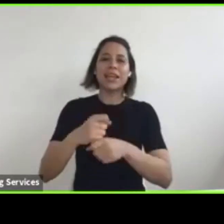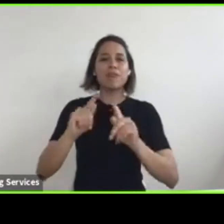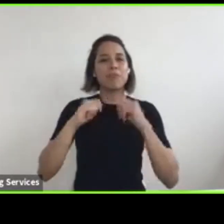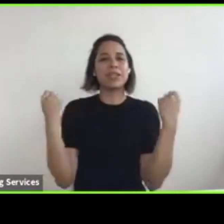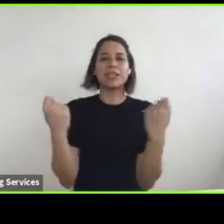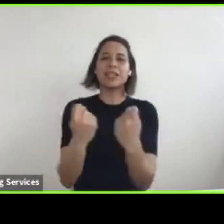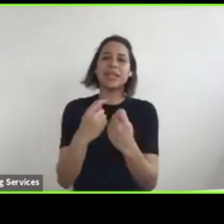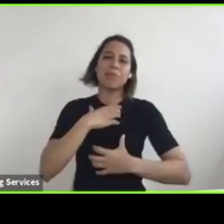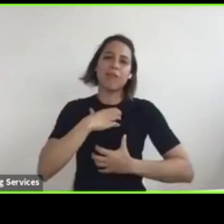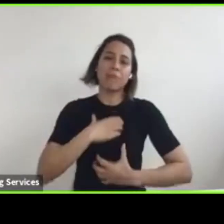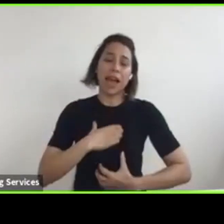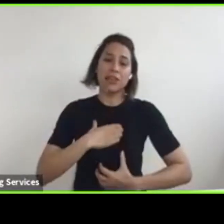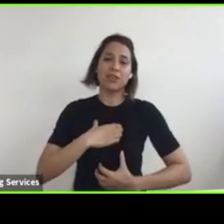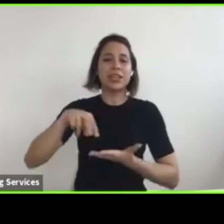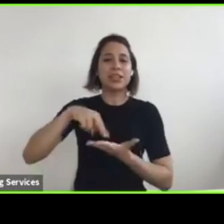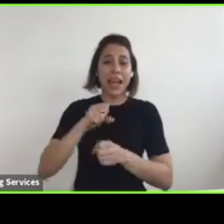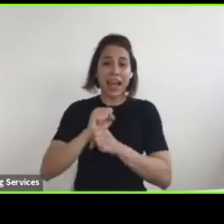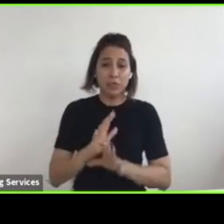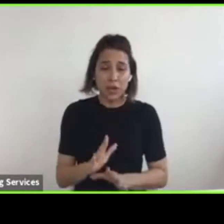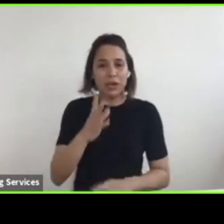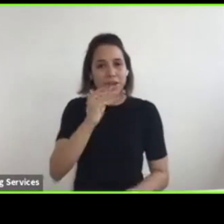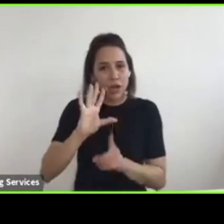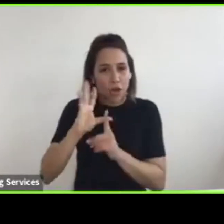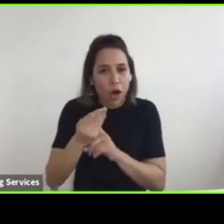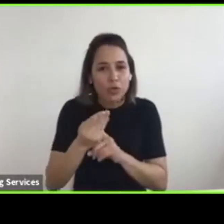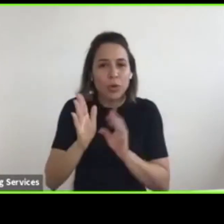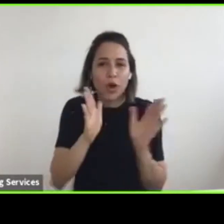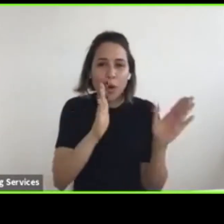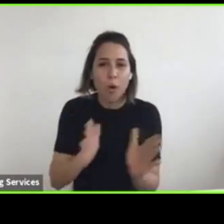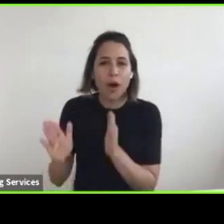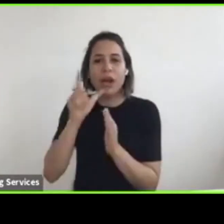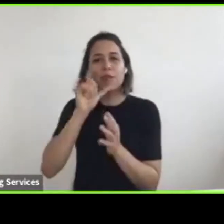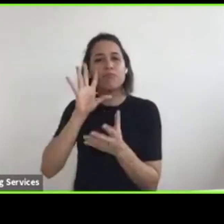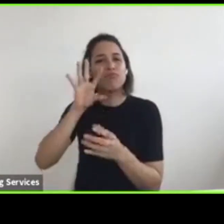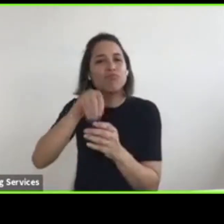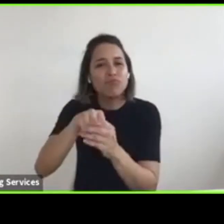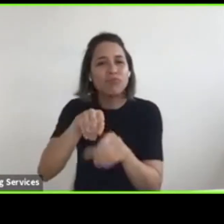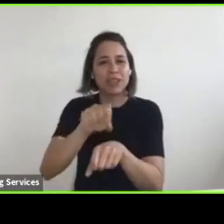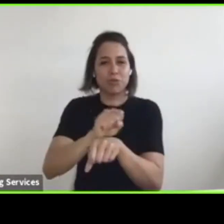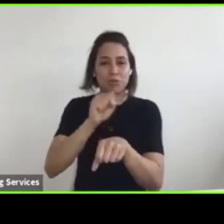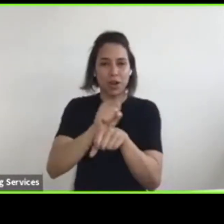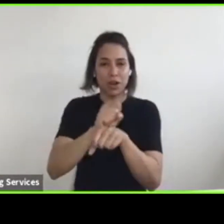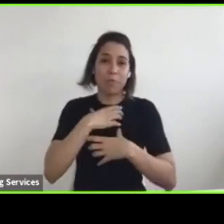CULTURAL ORGANIZERS WHO ARE INVESTED IN THIS WORK- BOTH PROFESSIONALLY AND PERSONALLY AS MEMBERS OF DEEP GENERATIONAL CREATIVE